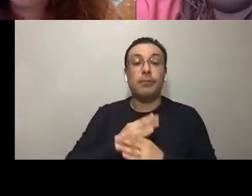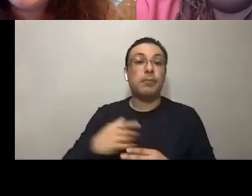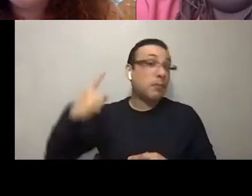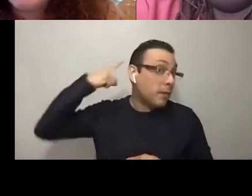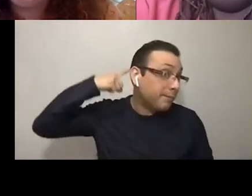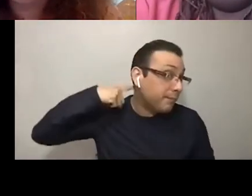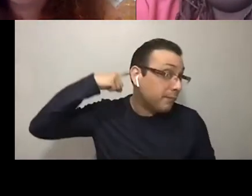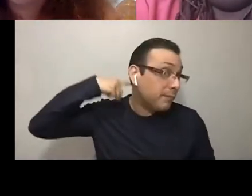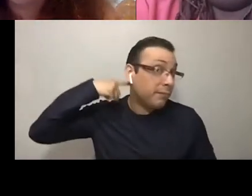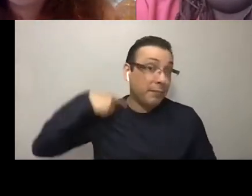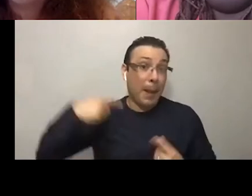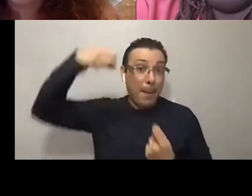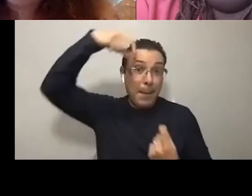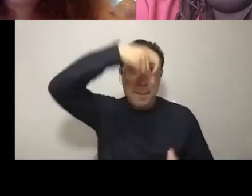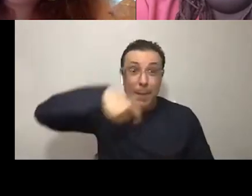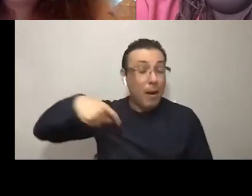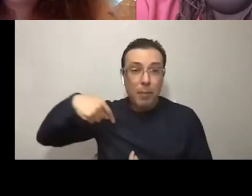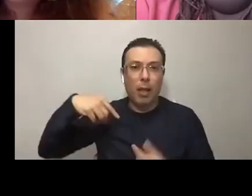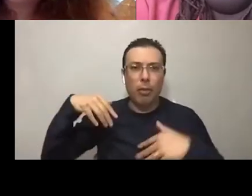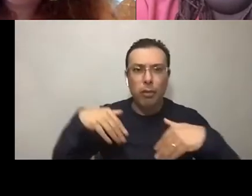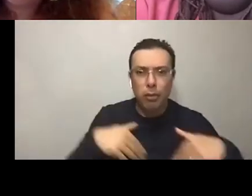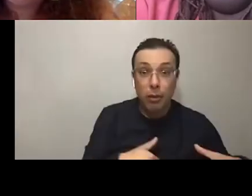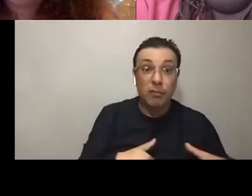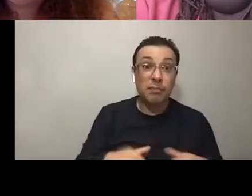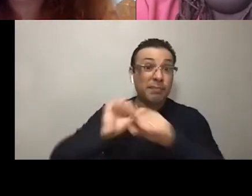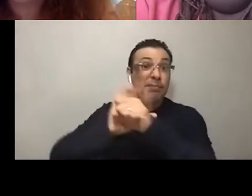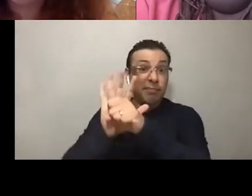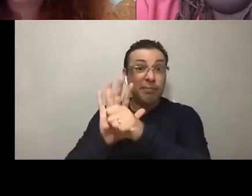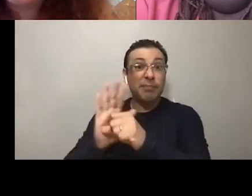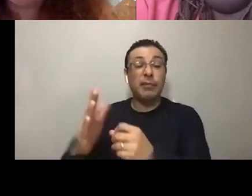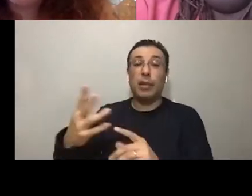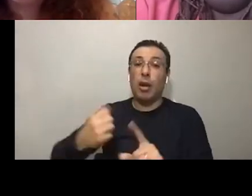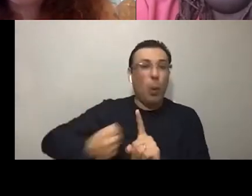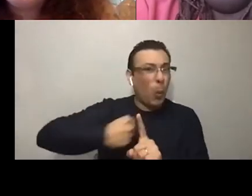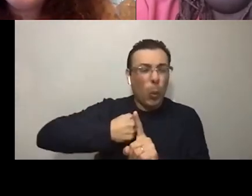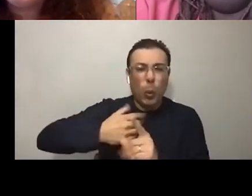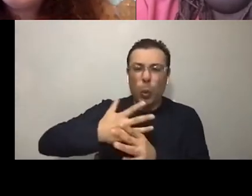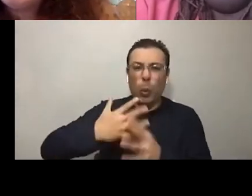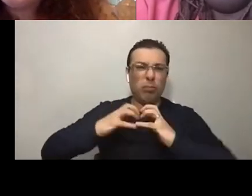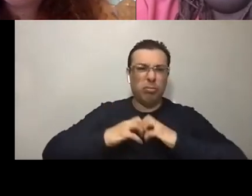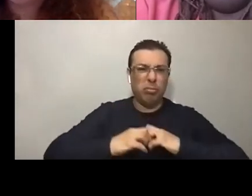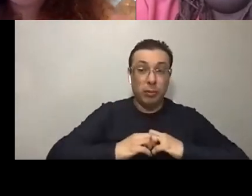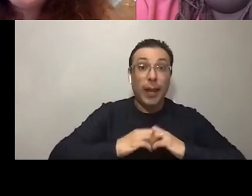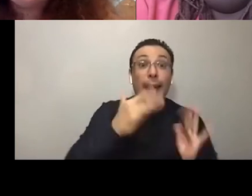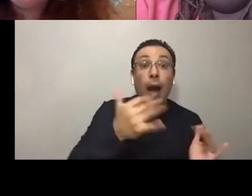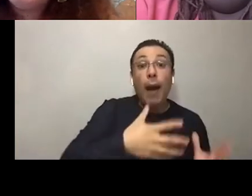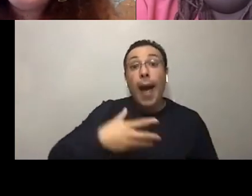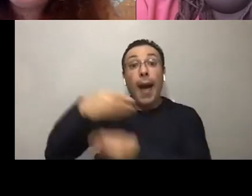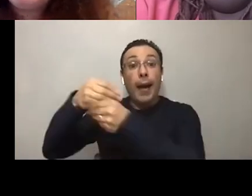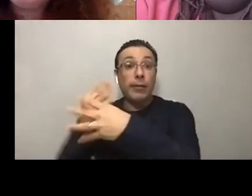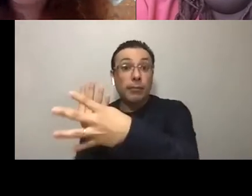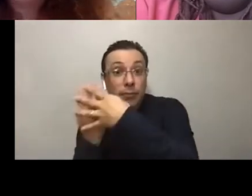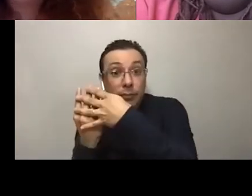And so what does it mean in these two particular instances of the criminal incarceration system and COVID pandemic, where we’re having an